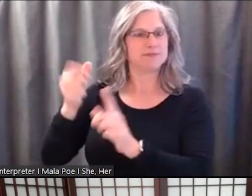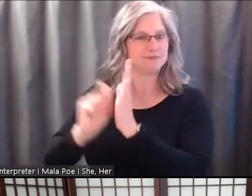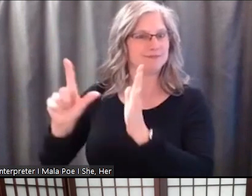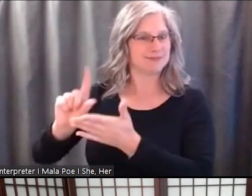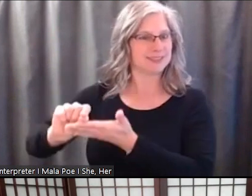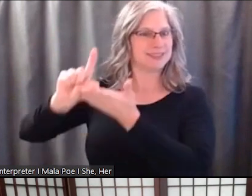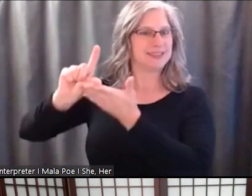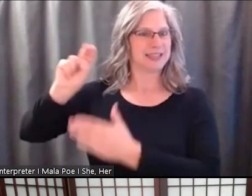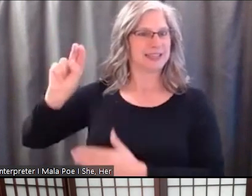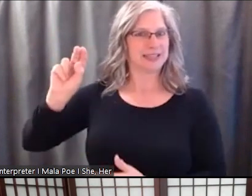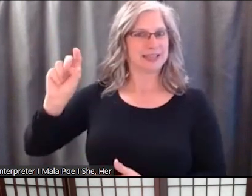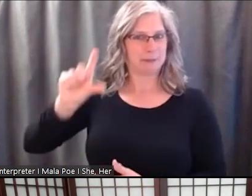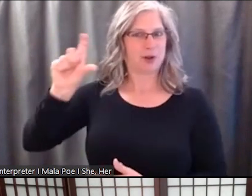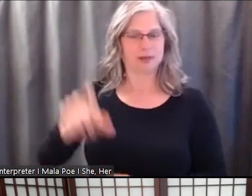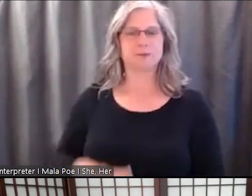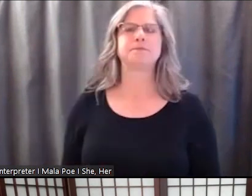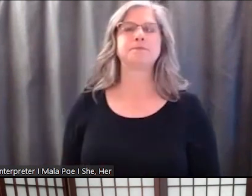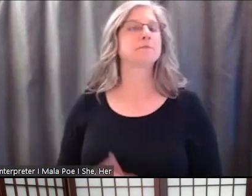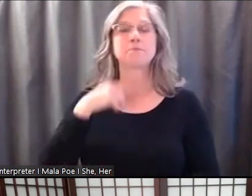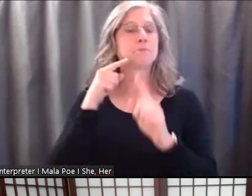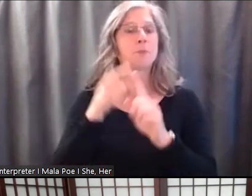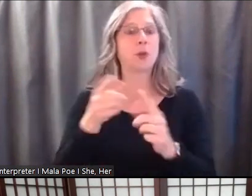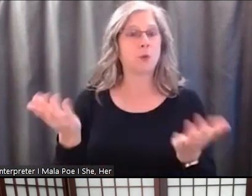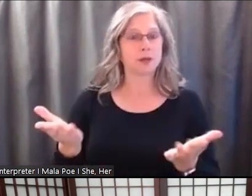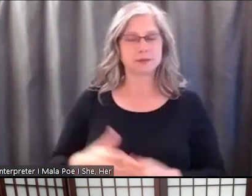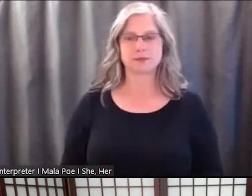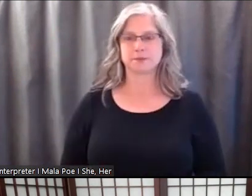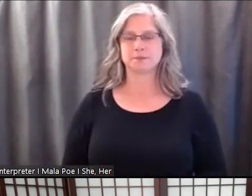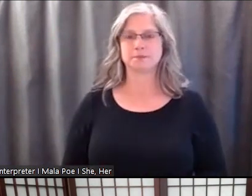But what I'm getting at here is that many people who are working in a reclamation context,